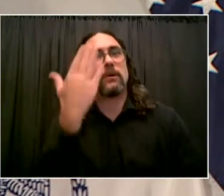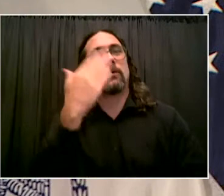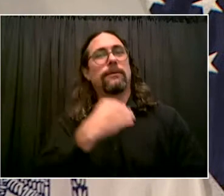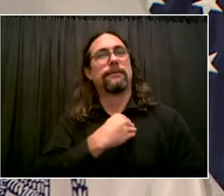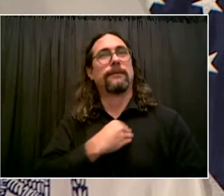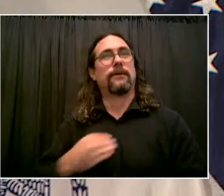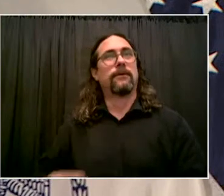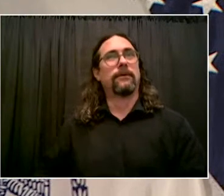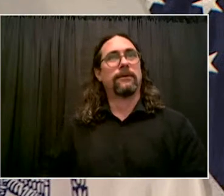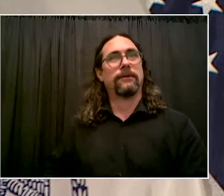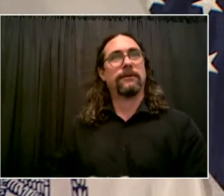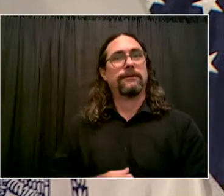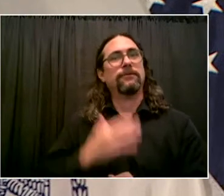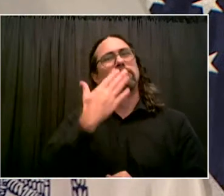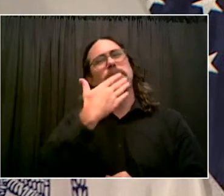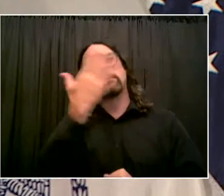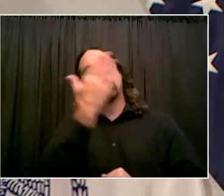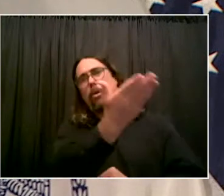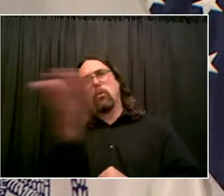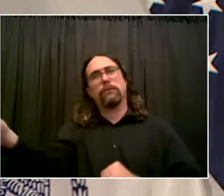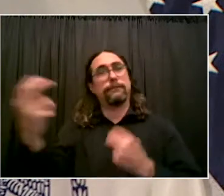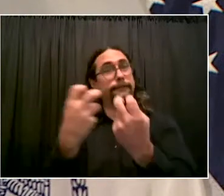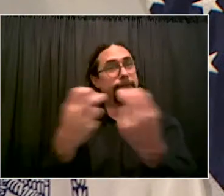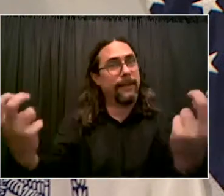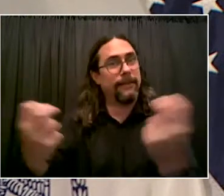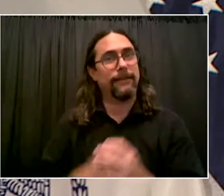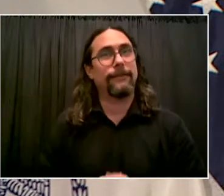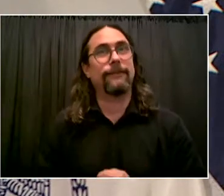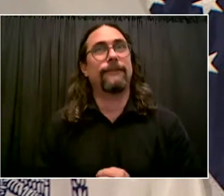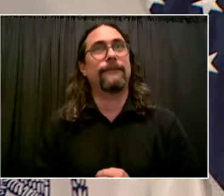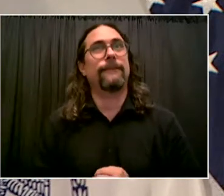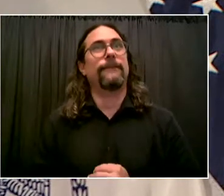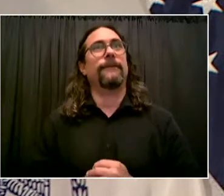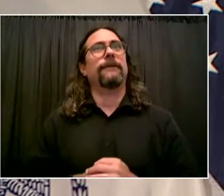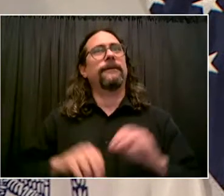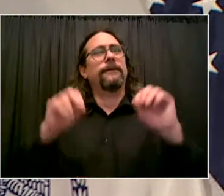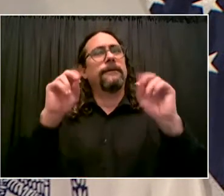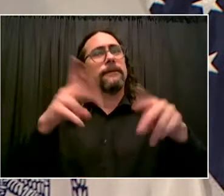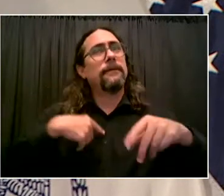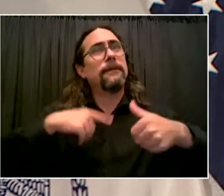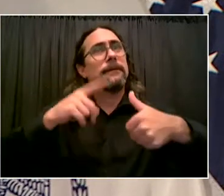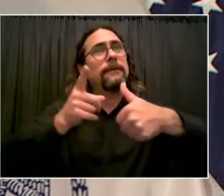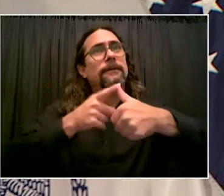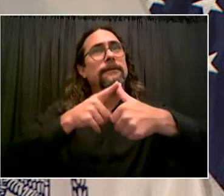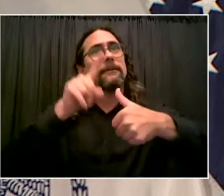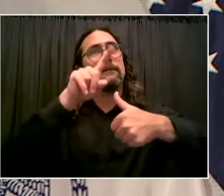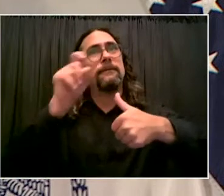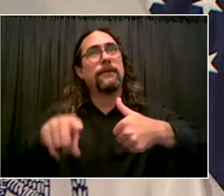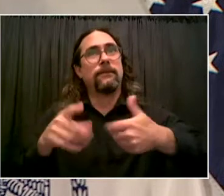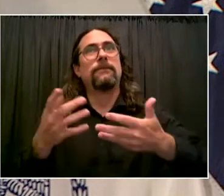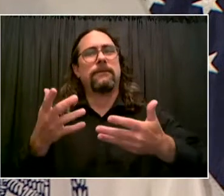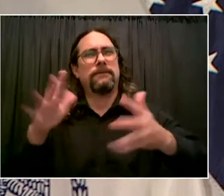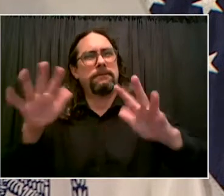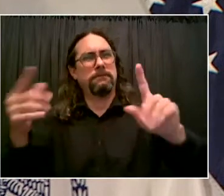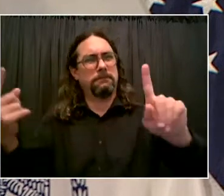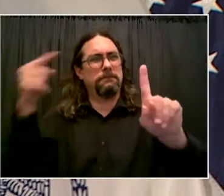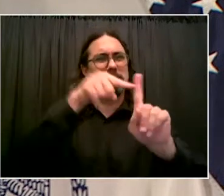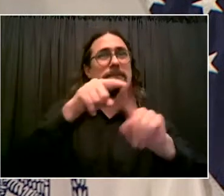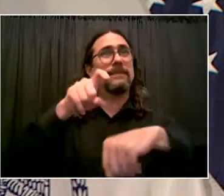Reporter: BOUNCING OF FOF DEREK'S QUESTION